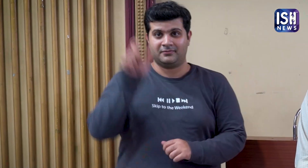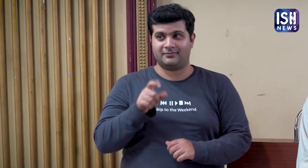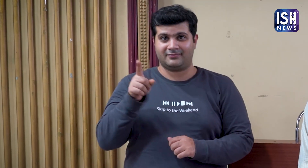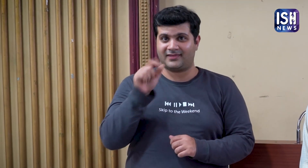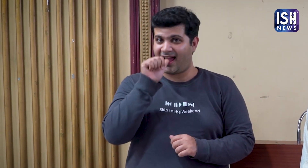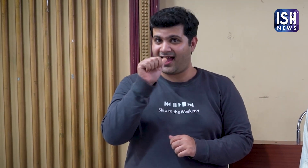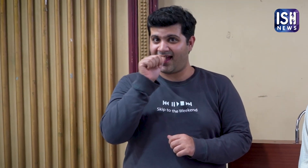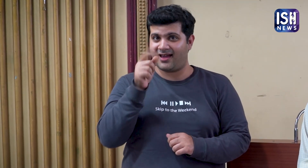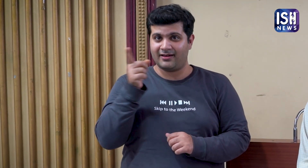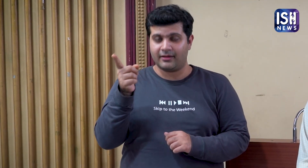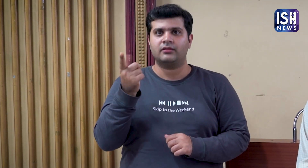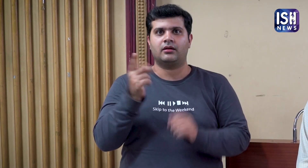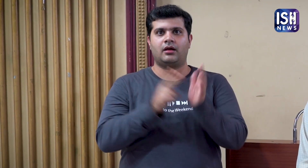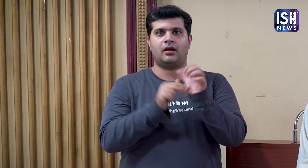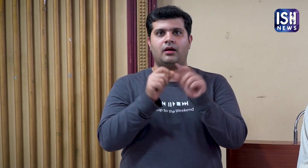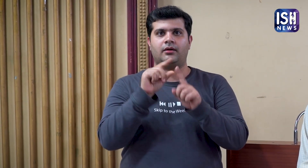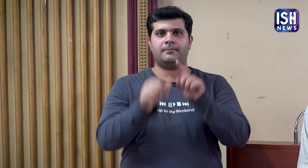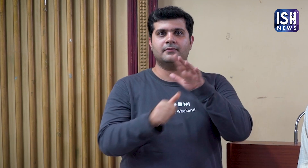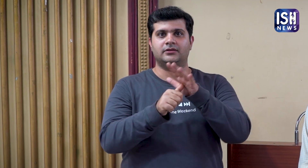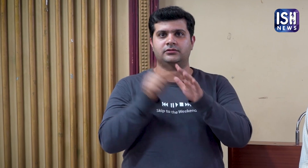Mr. A.S.Narayanan is the President of NAD.